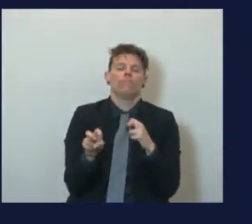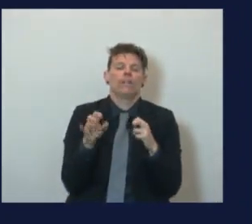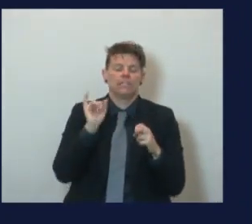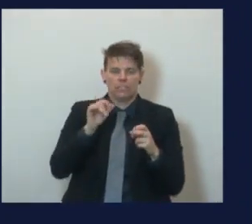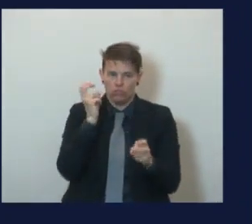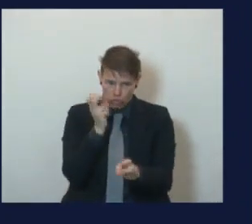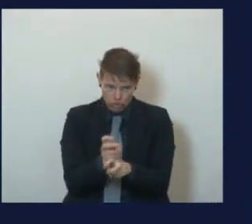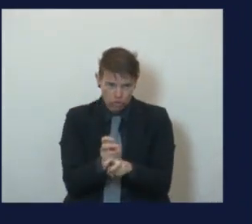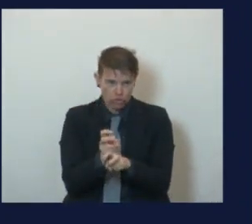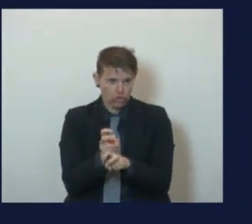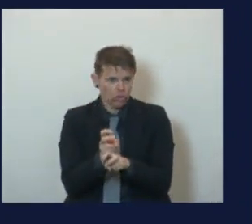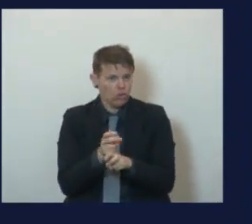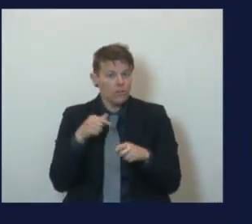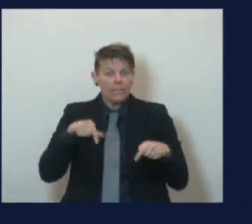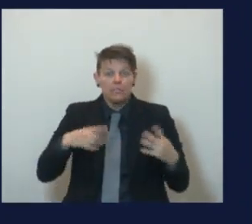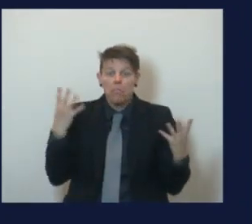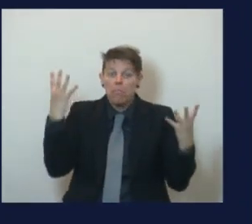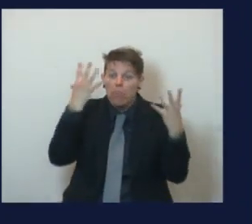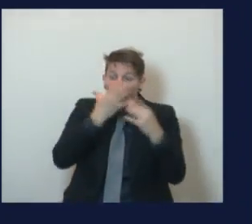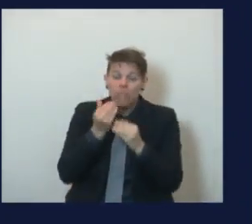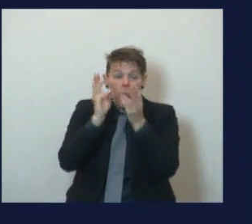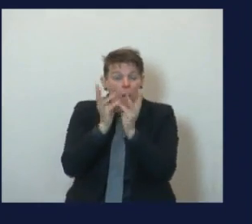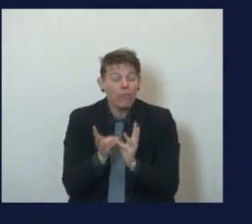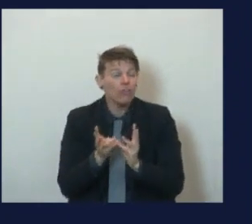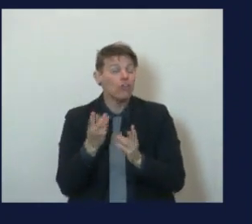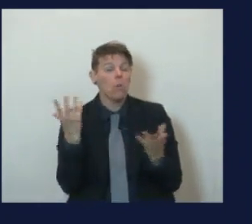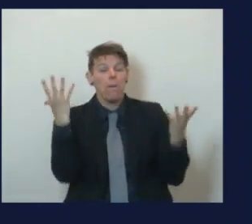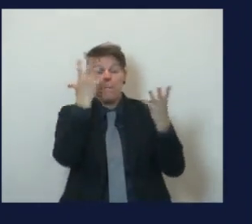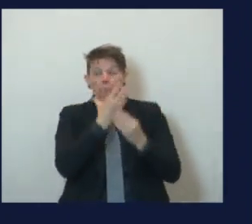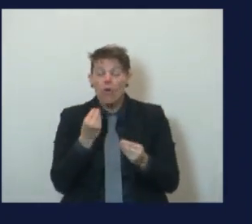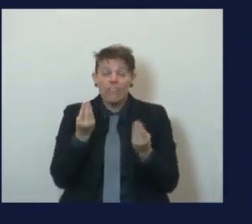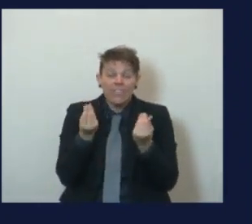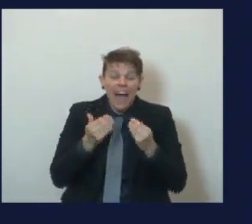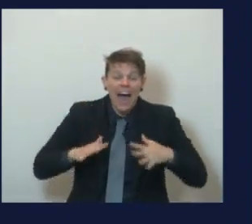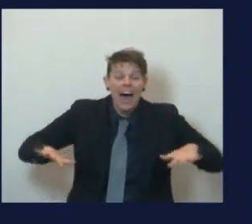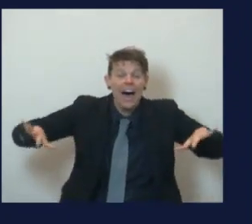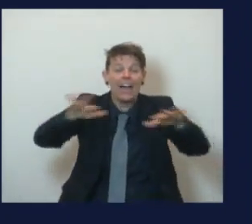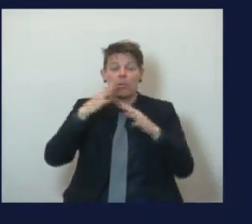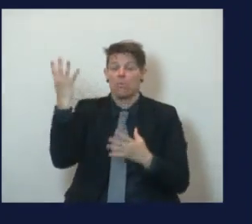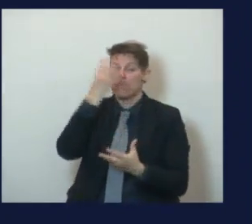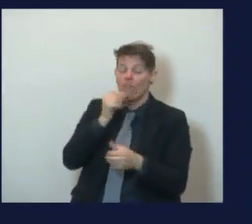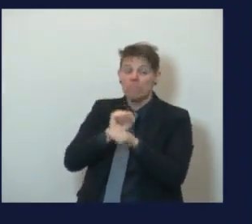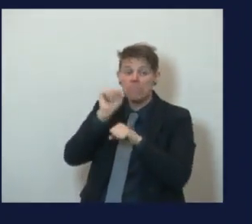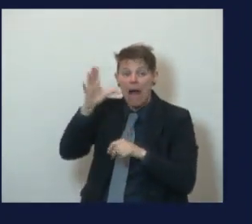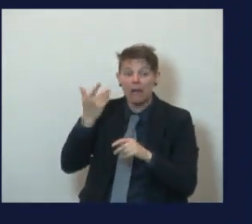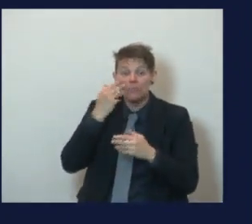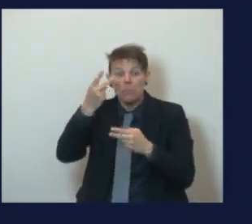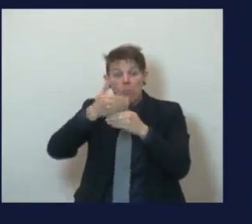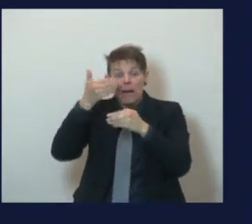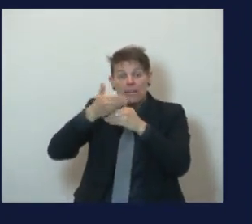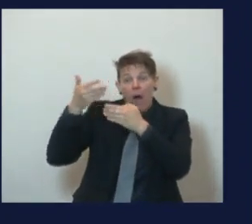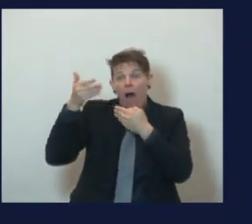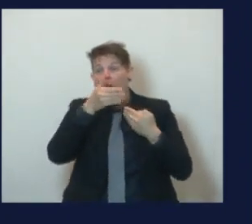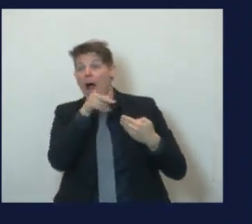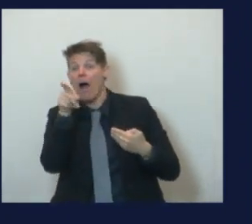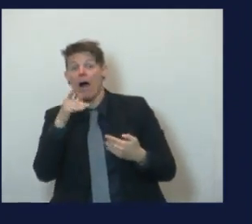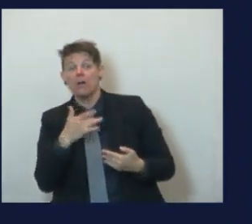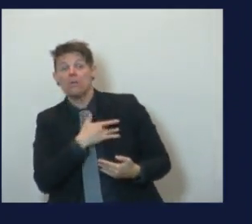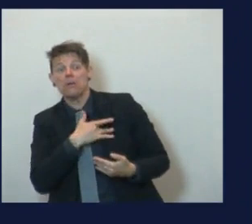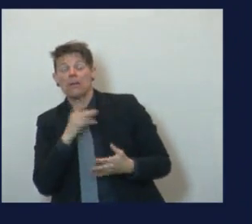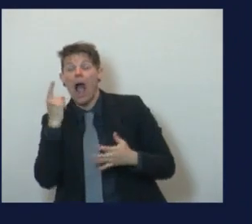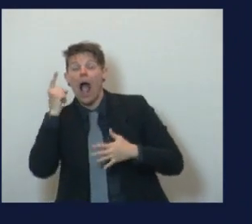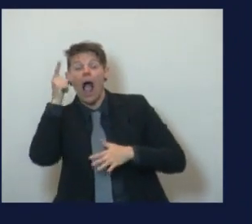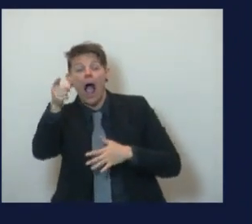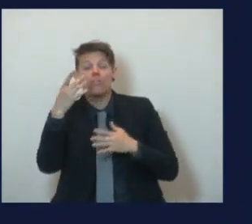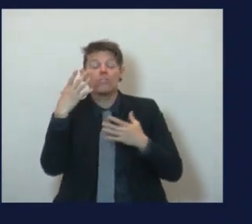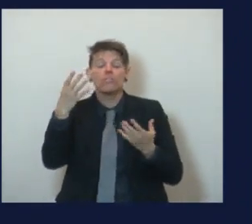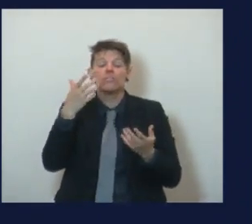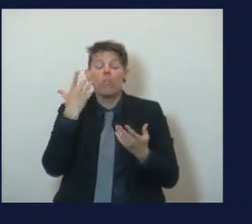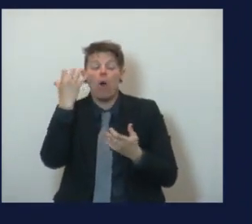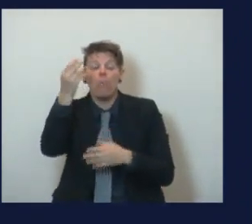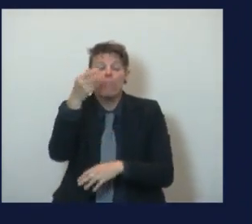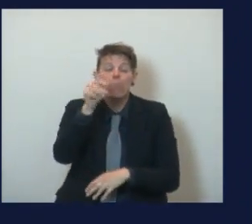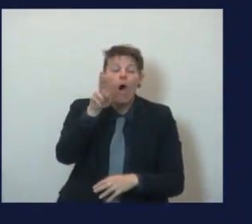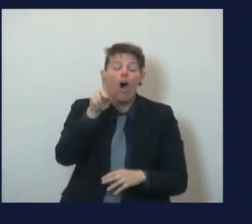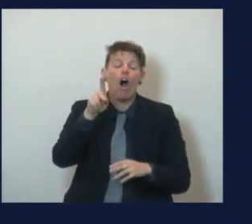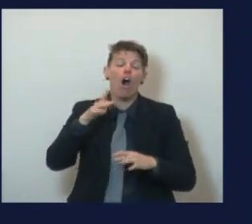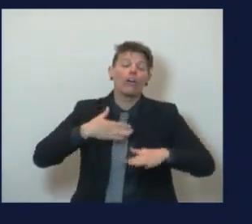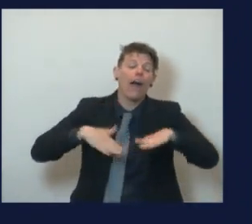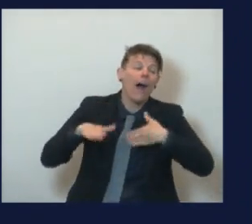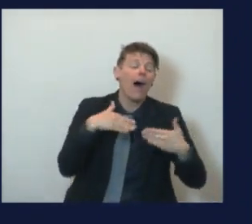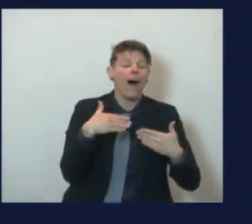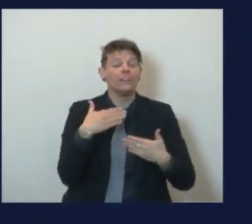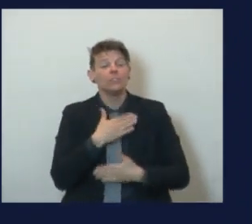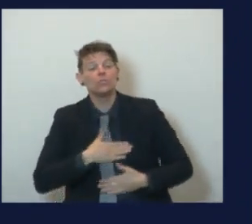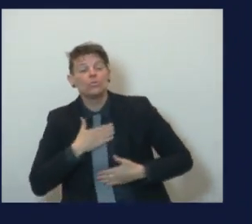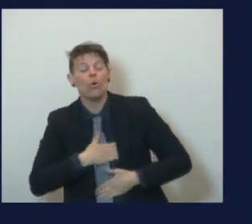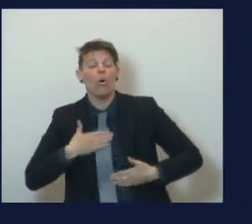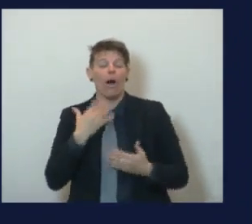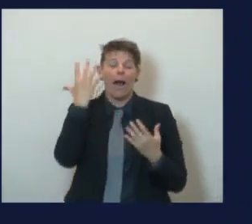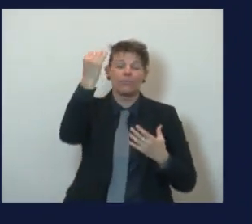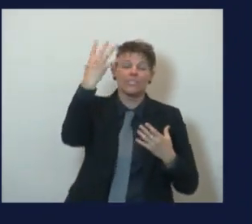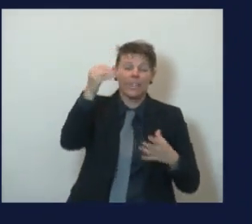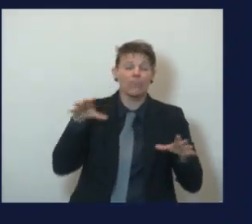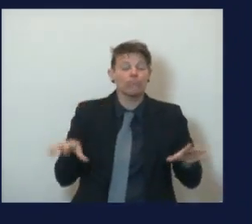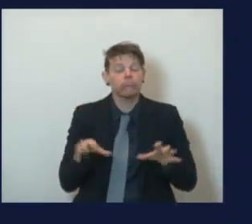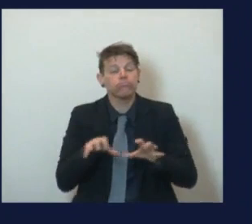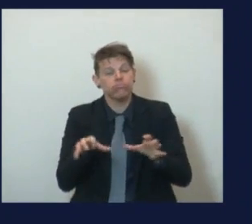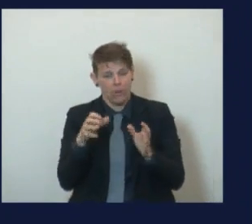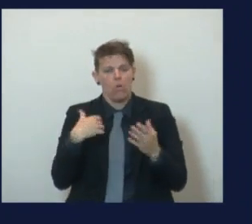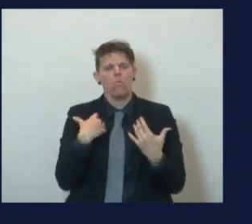WE’RE ALL CLEAR SELF-ISOLATION AND ISOLATING IS VERY HARD AND WITH THIS INCREDIBLE BEAUTIFUL, NEW MEXICO WHETHER THE FACT THAT PEOPLE CAN’T TAKE A DAY TRIP TO A STATE PARK TO JUST ENGAGE IN